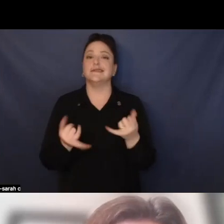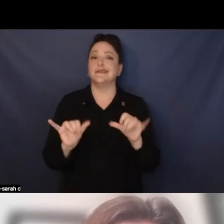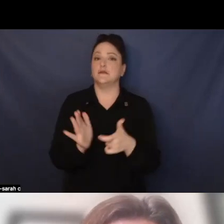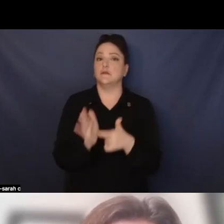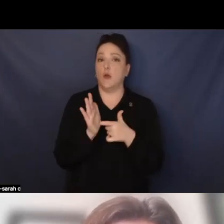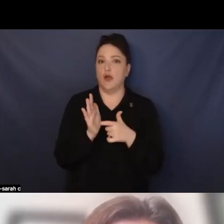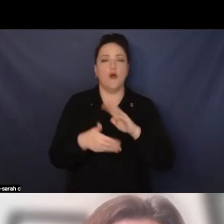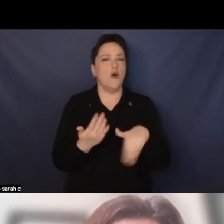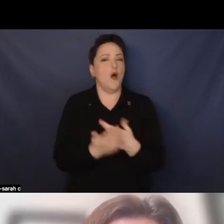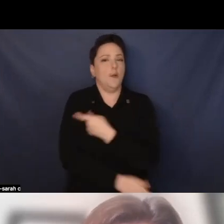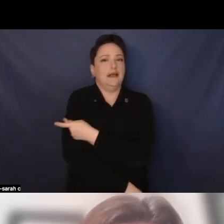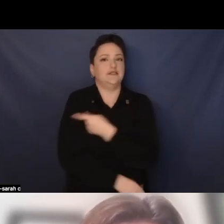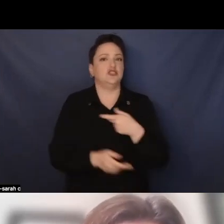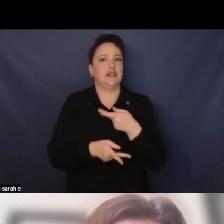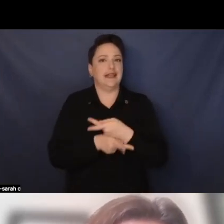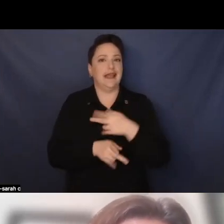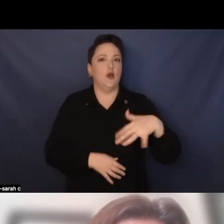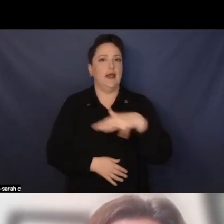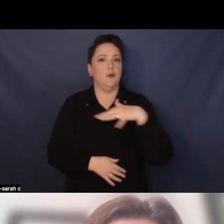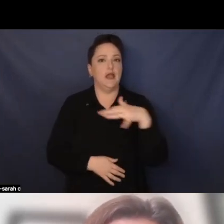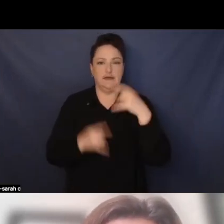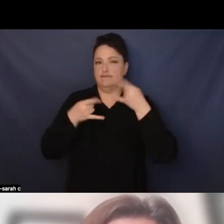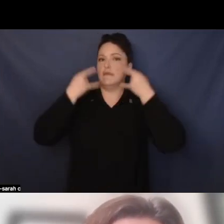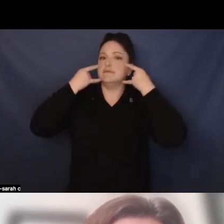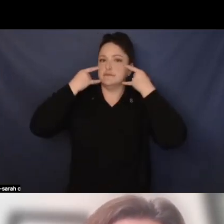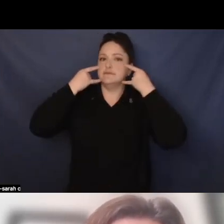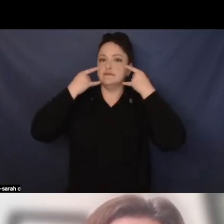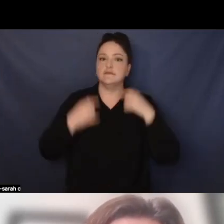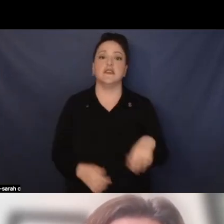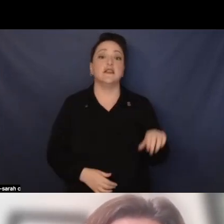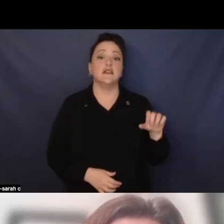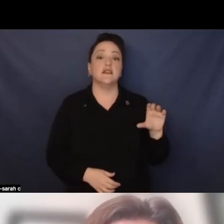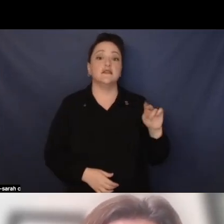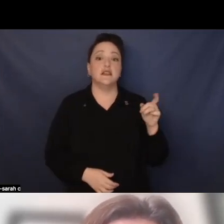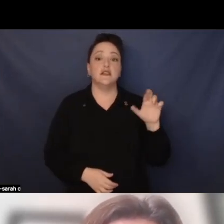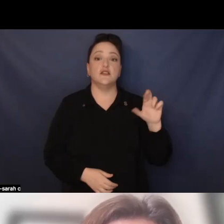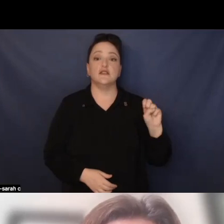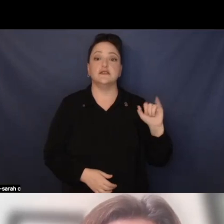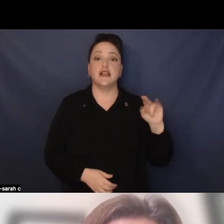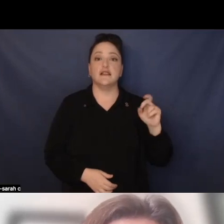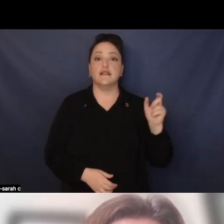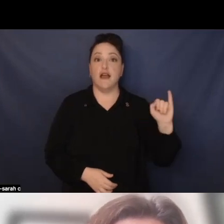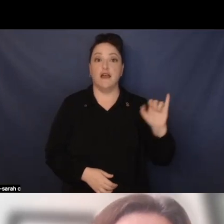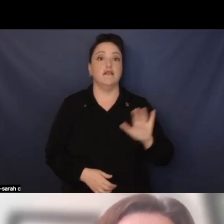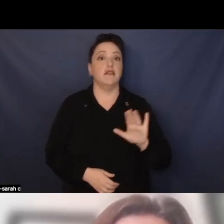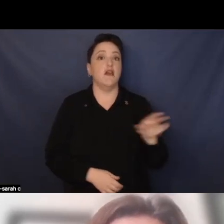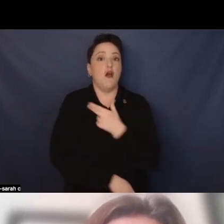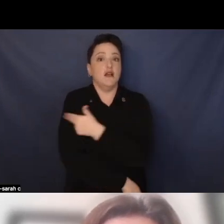all patient care areas. Cedar-Sinai has the signs up throughout its hospitals that says masking